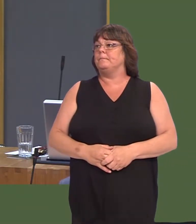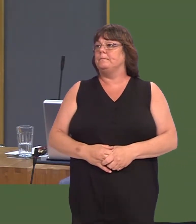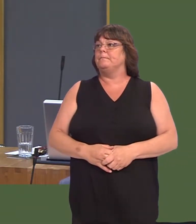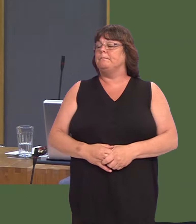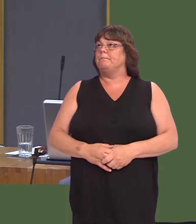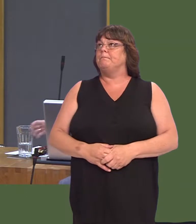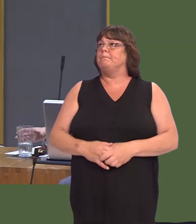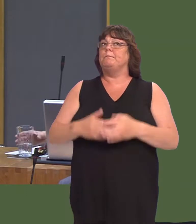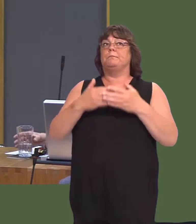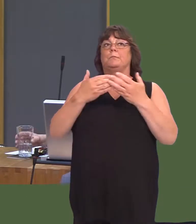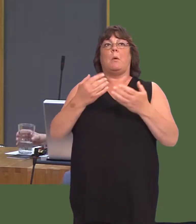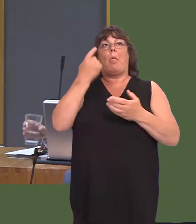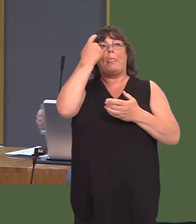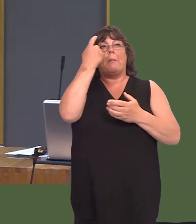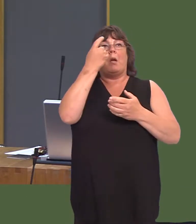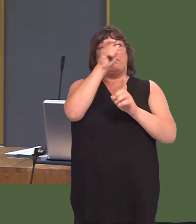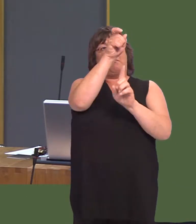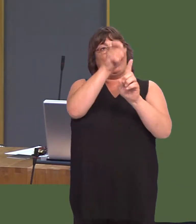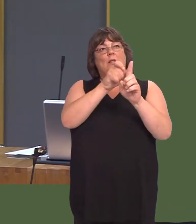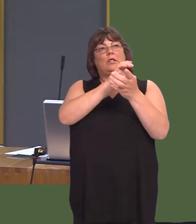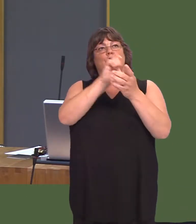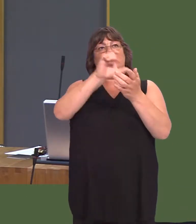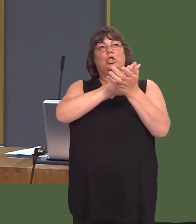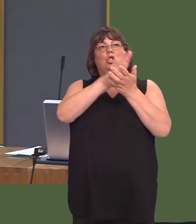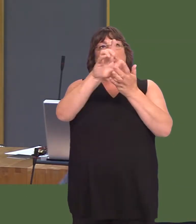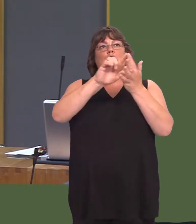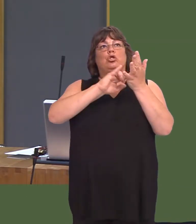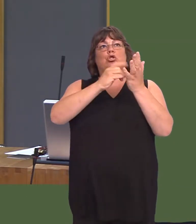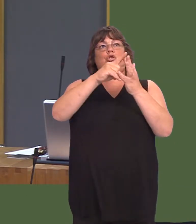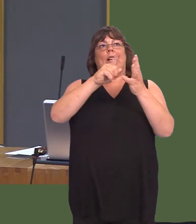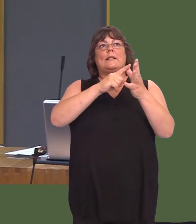will be established in Pembrokeshireóa statue of Chelsea Manning, another character that